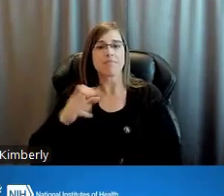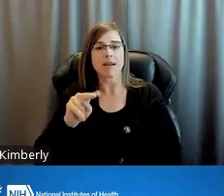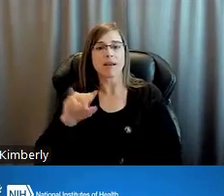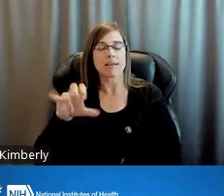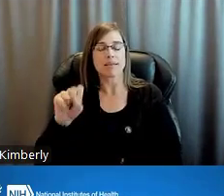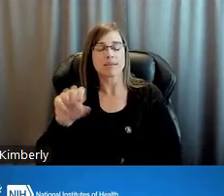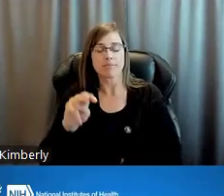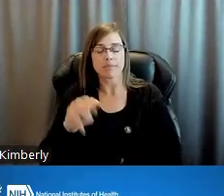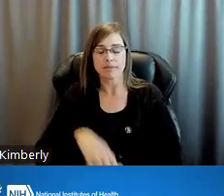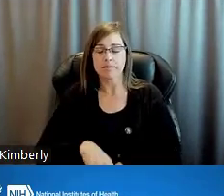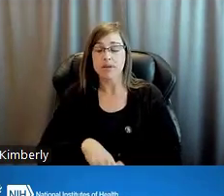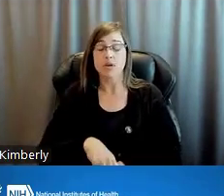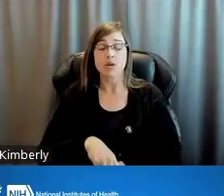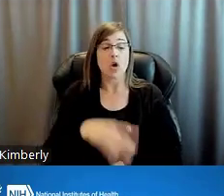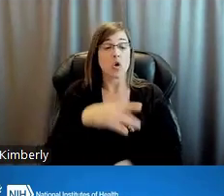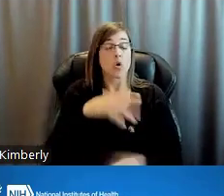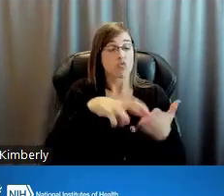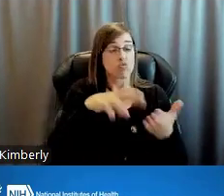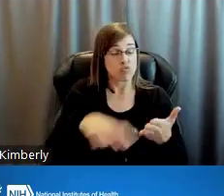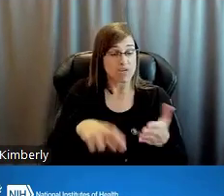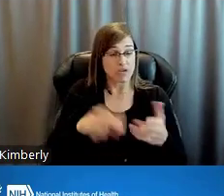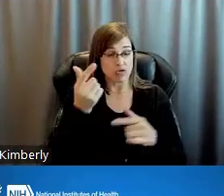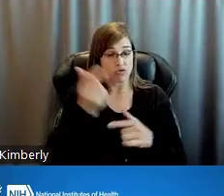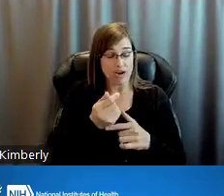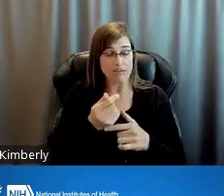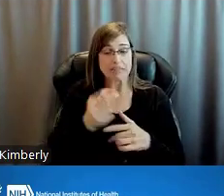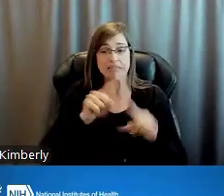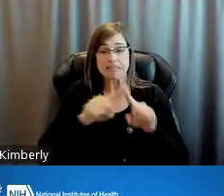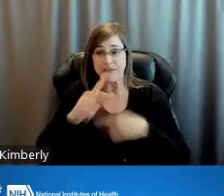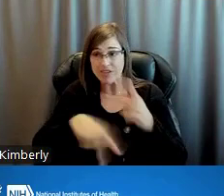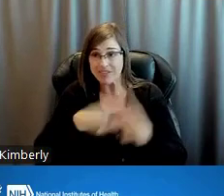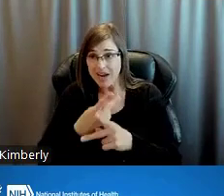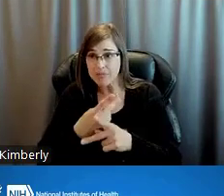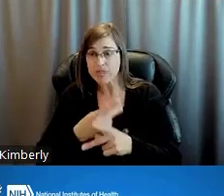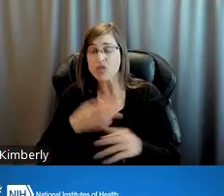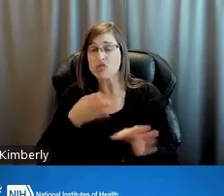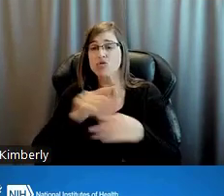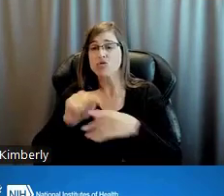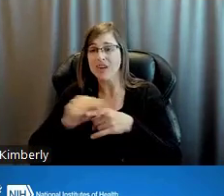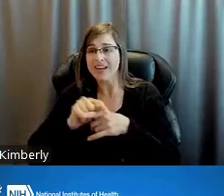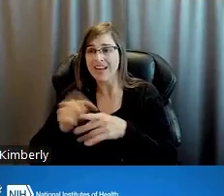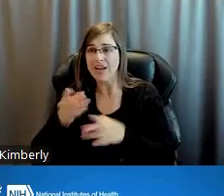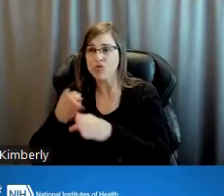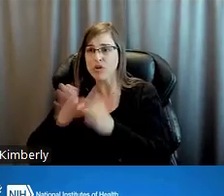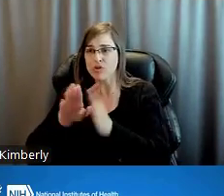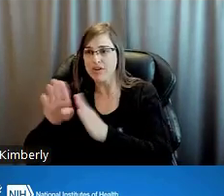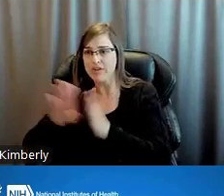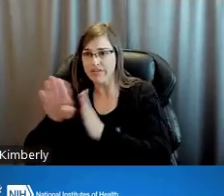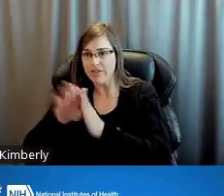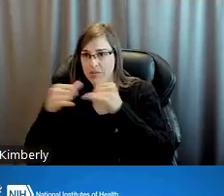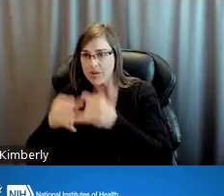and different flavors of research grants, training and career development awards. So it's always important to read the entire